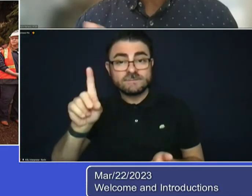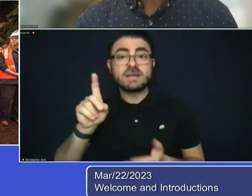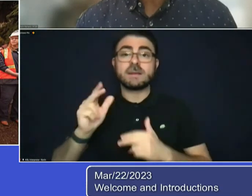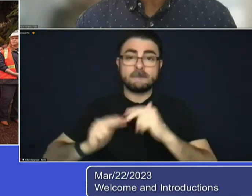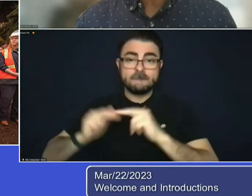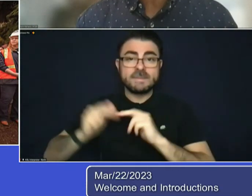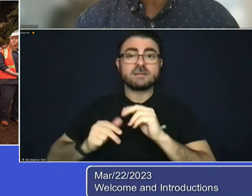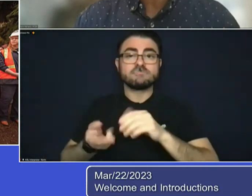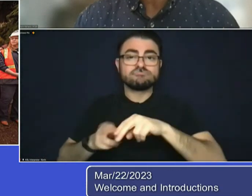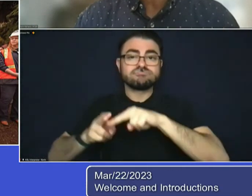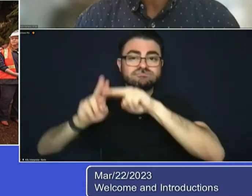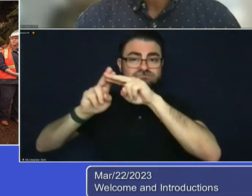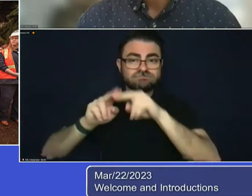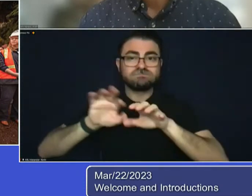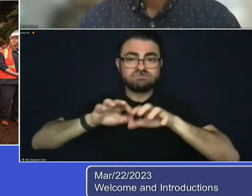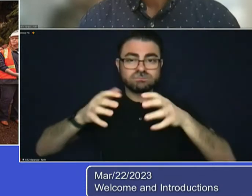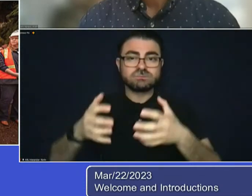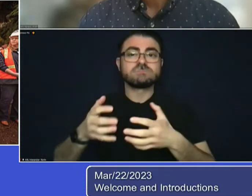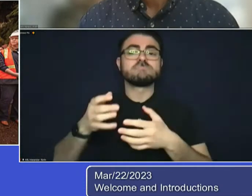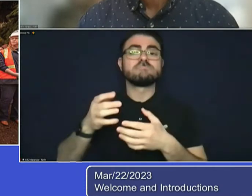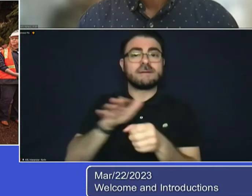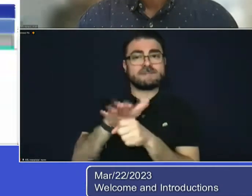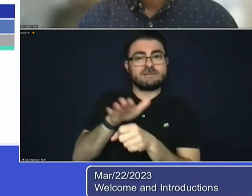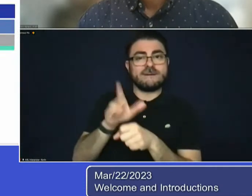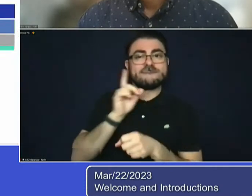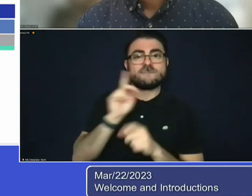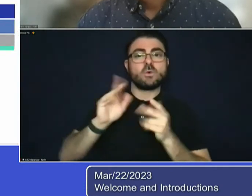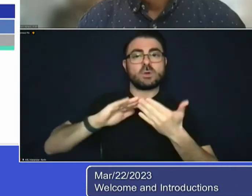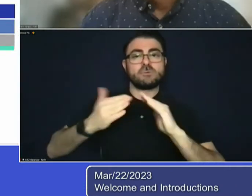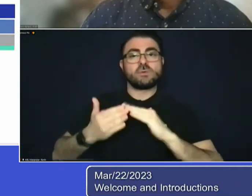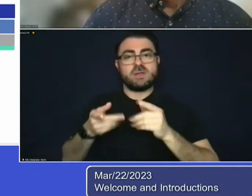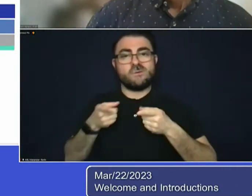WE GET TO BUILD AND DEEPEN THESE